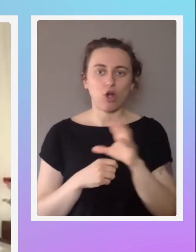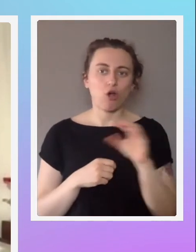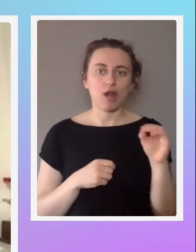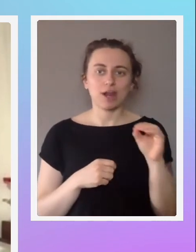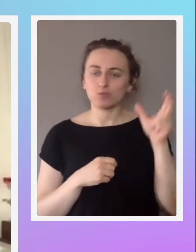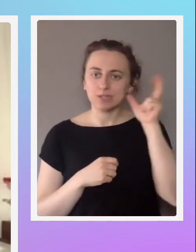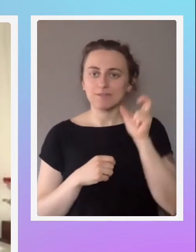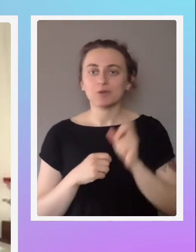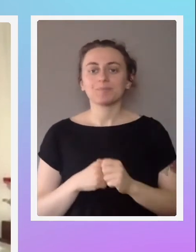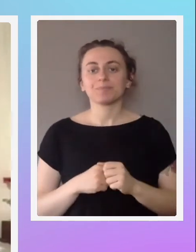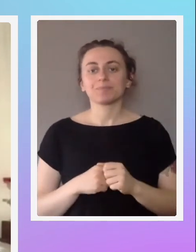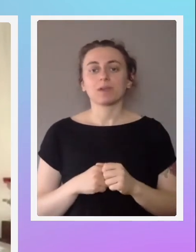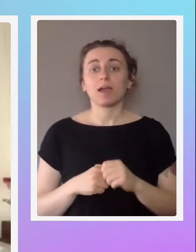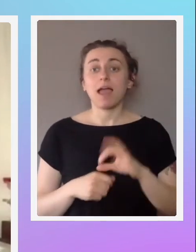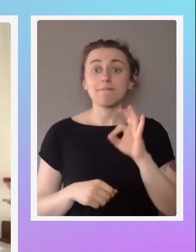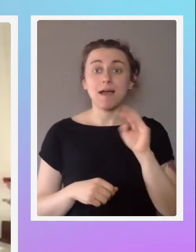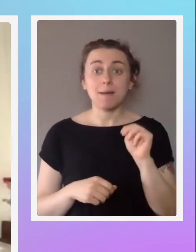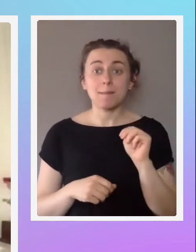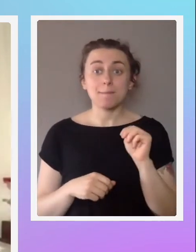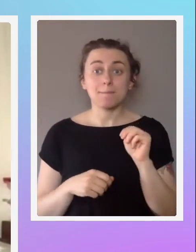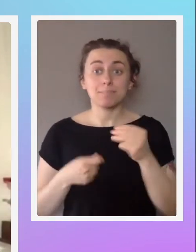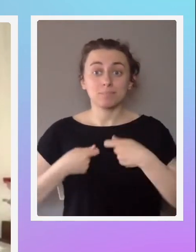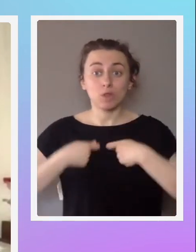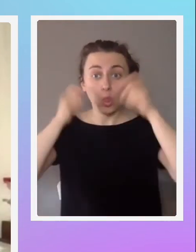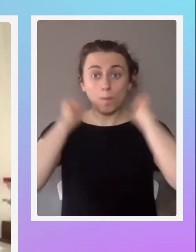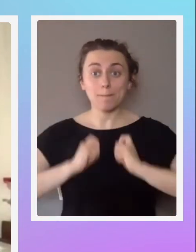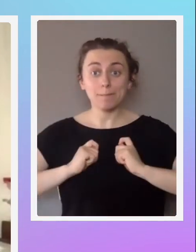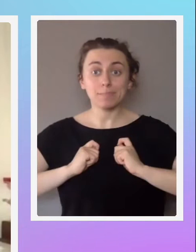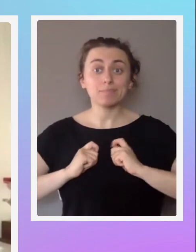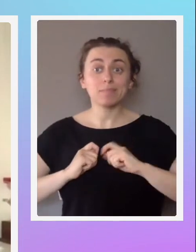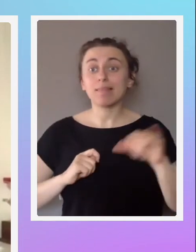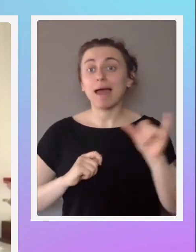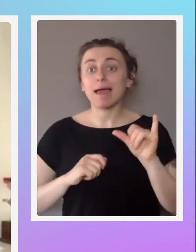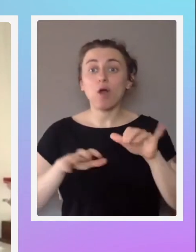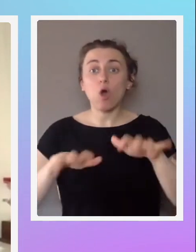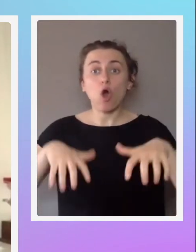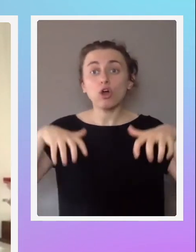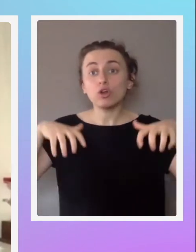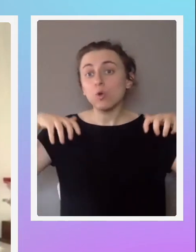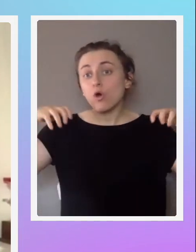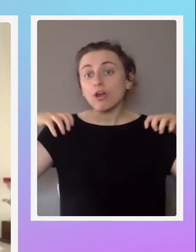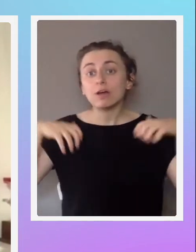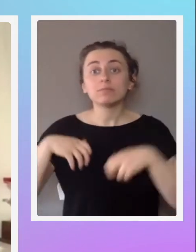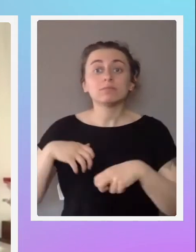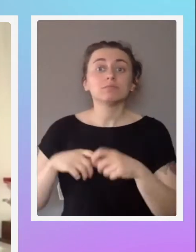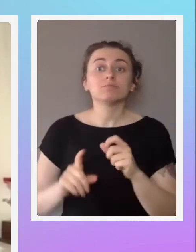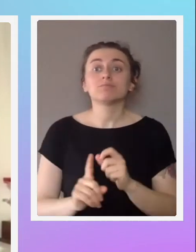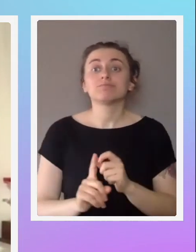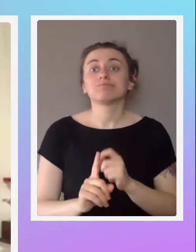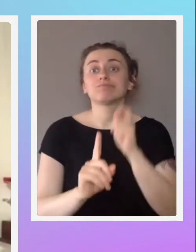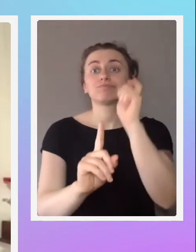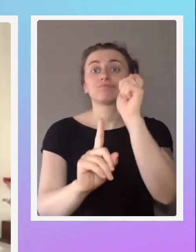the neck of a lecturer at an auditorium, for example and hear perfect sound from 150 feet away.